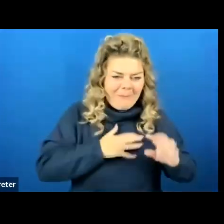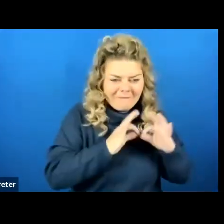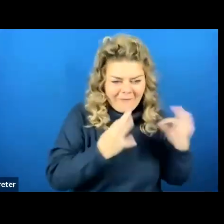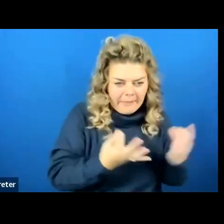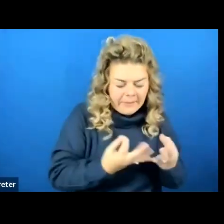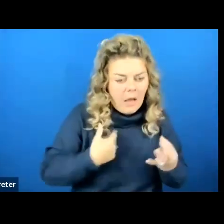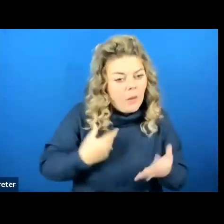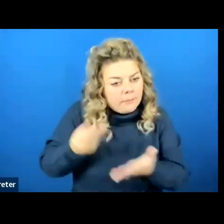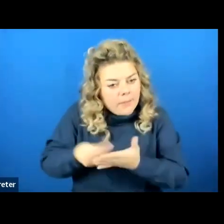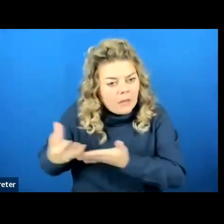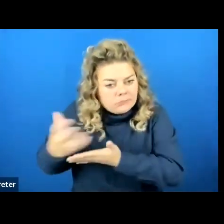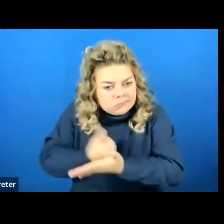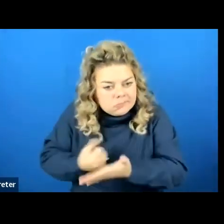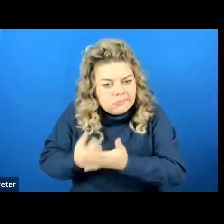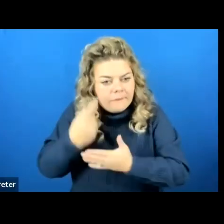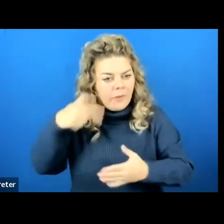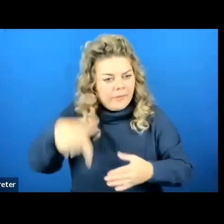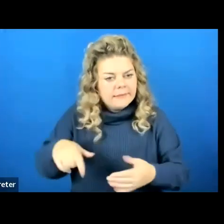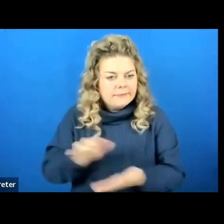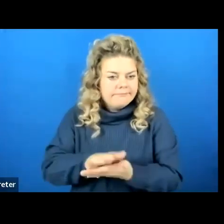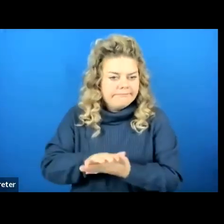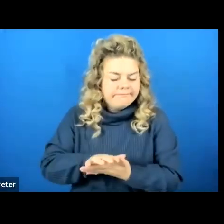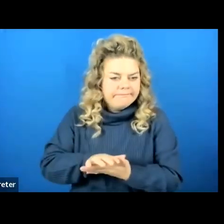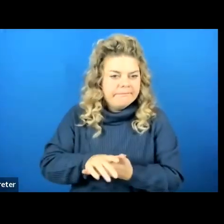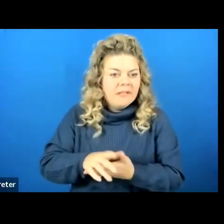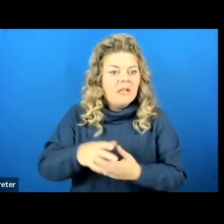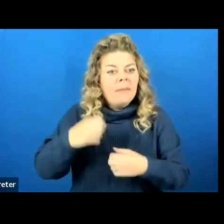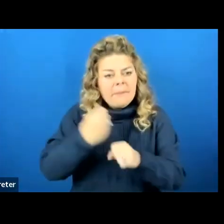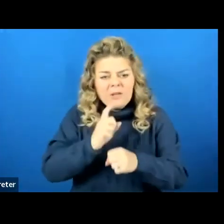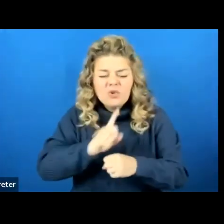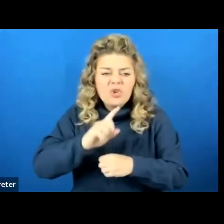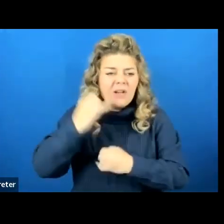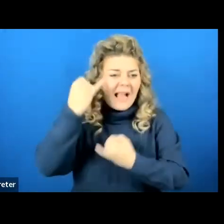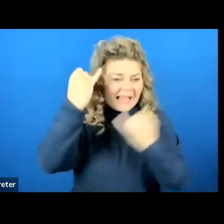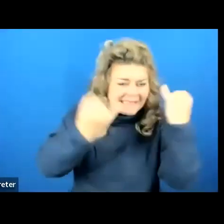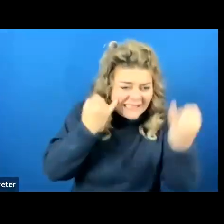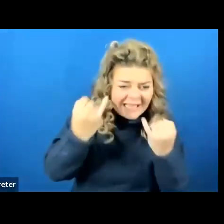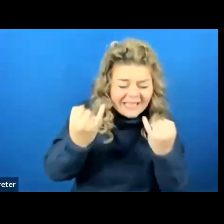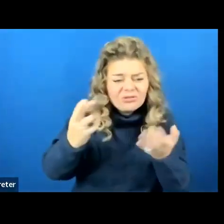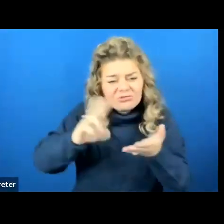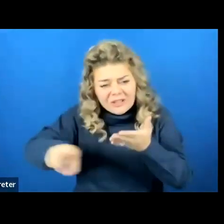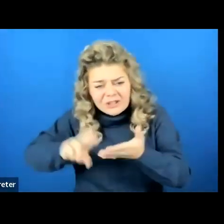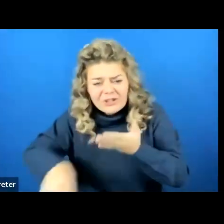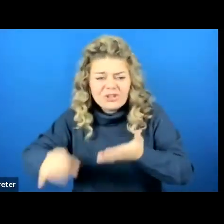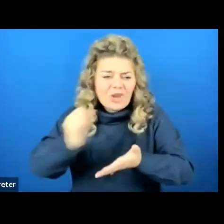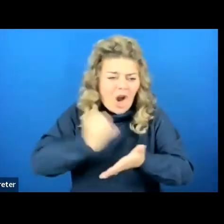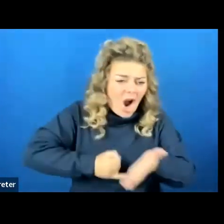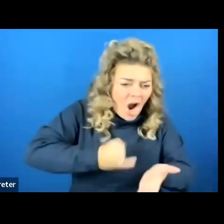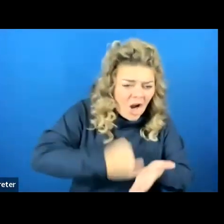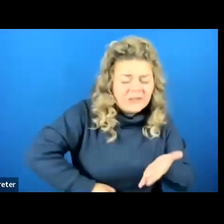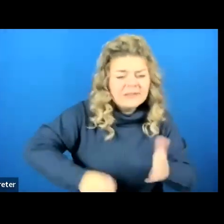and to make sure that we continue to invest in ideas, in research, in the arts, in communities and brilliant students.